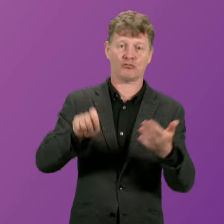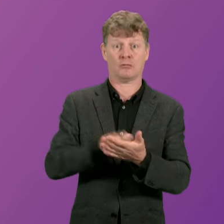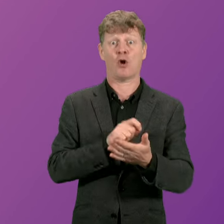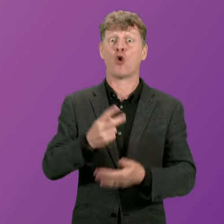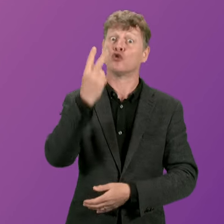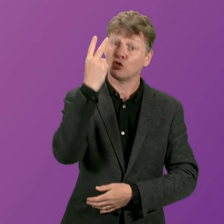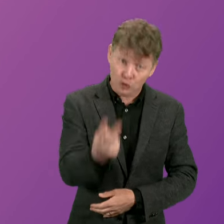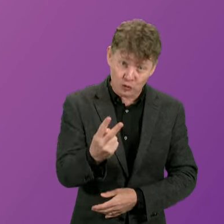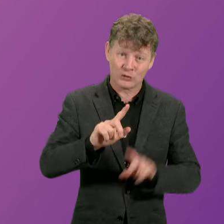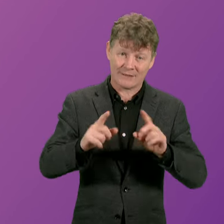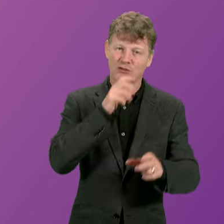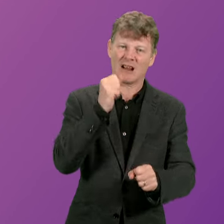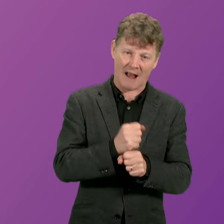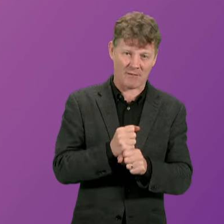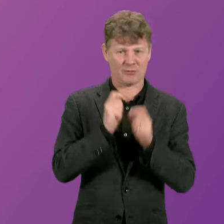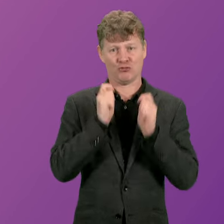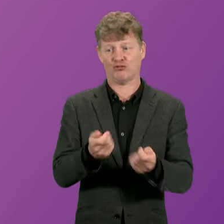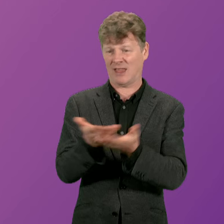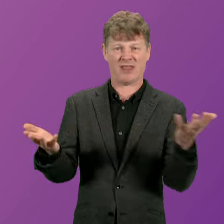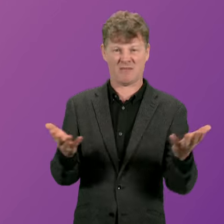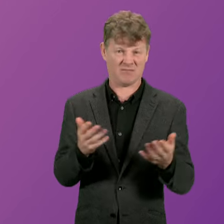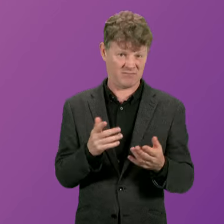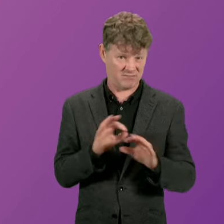that have treated the public with contempt, is it not the case that